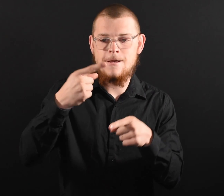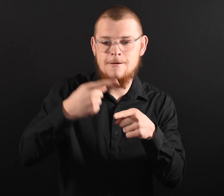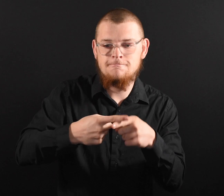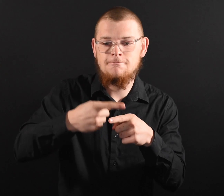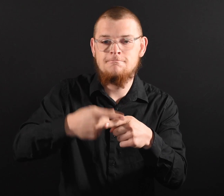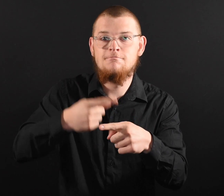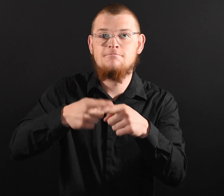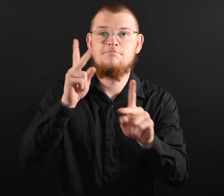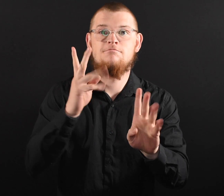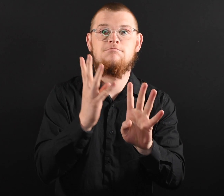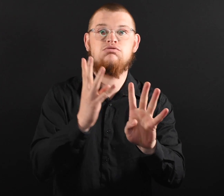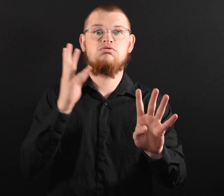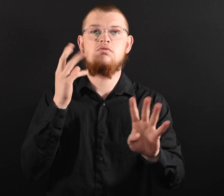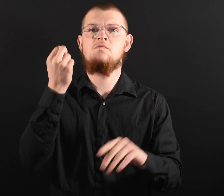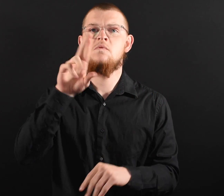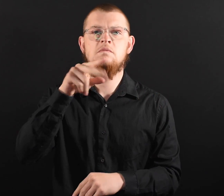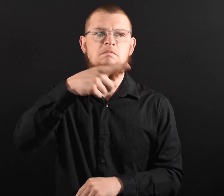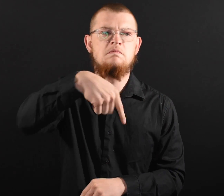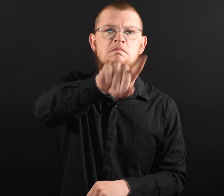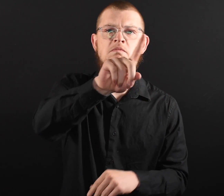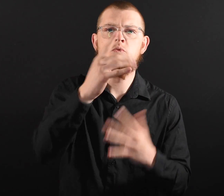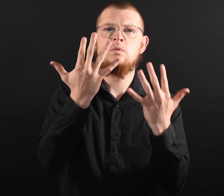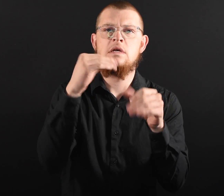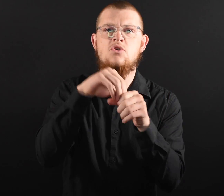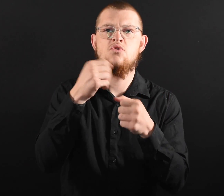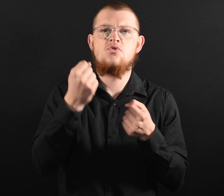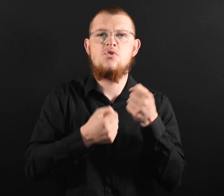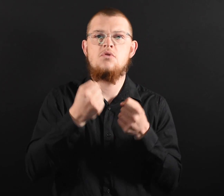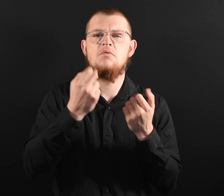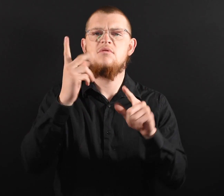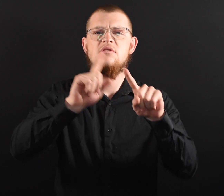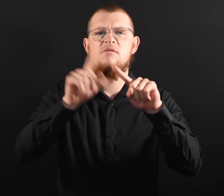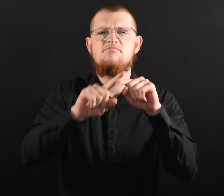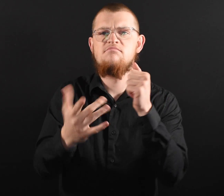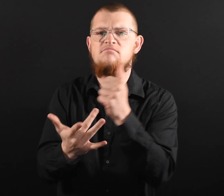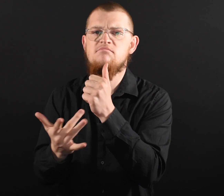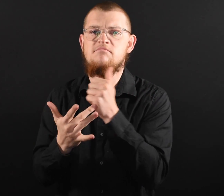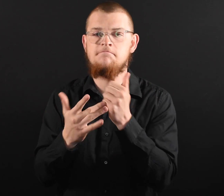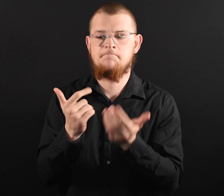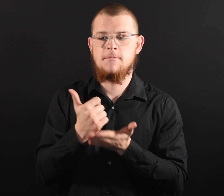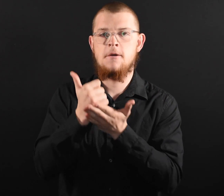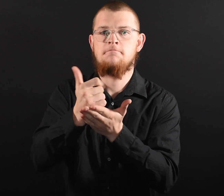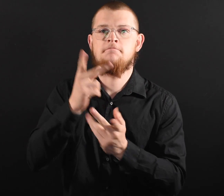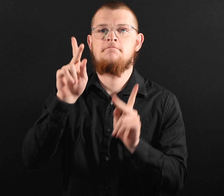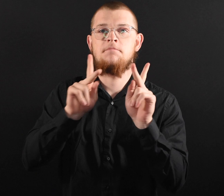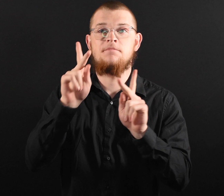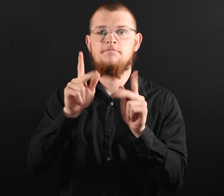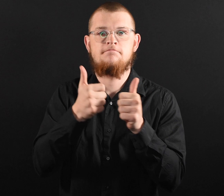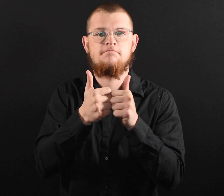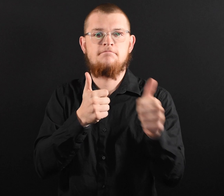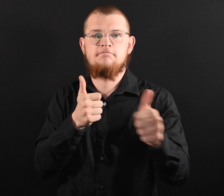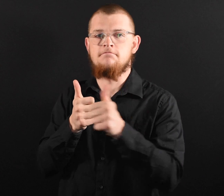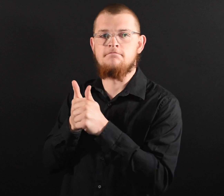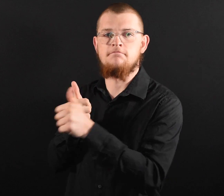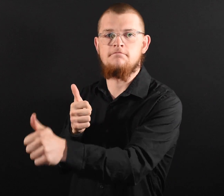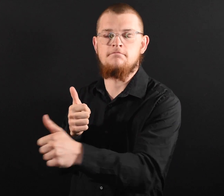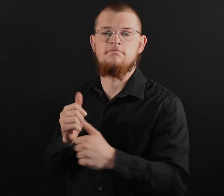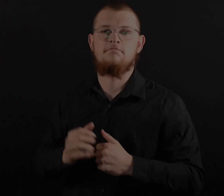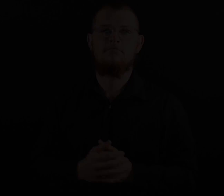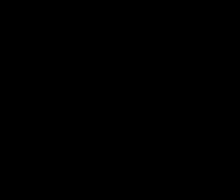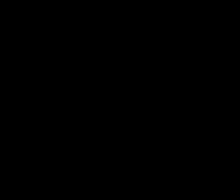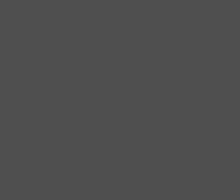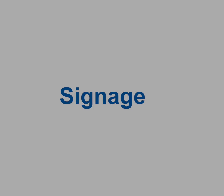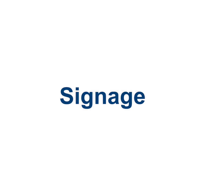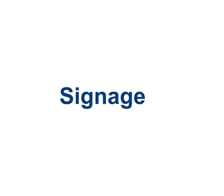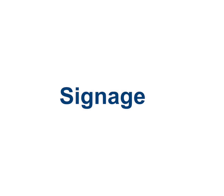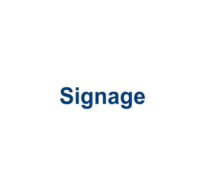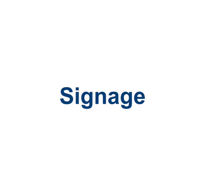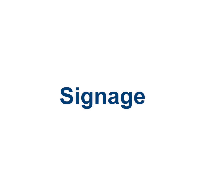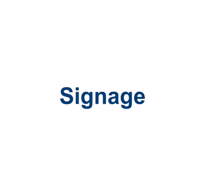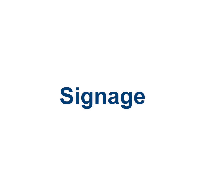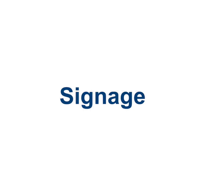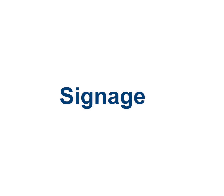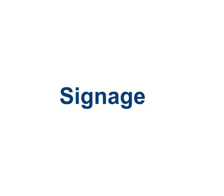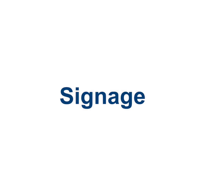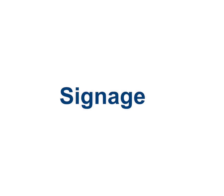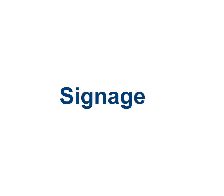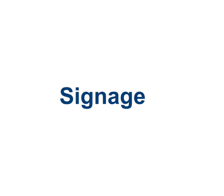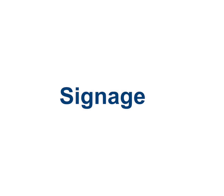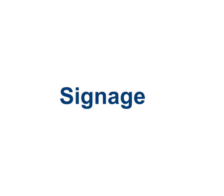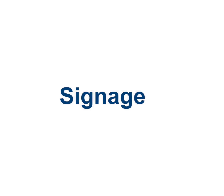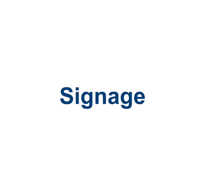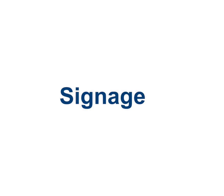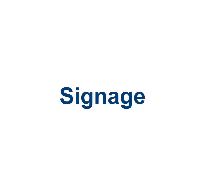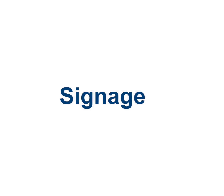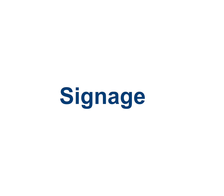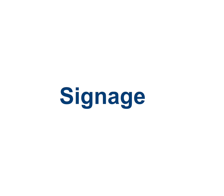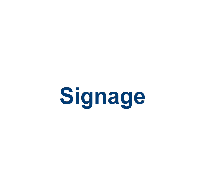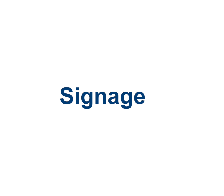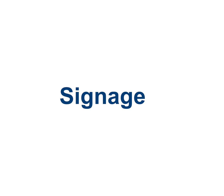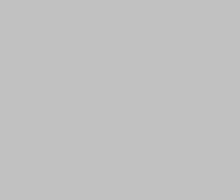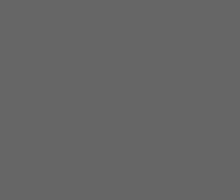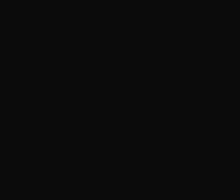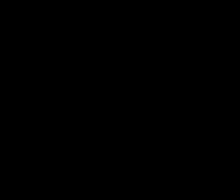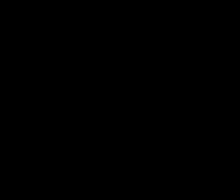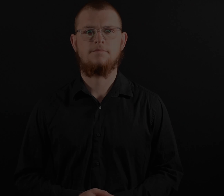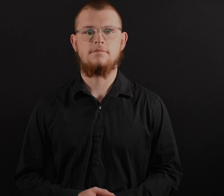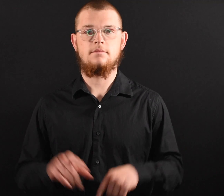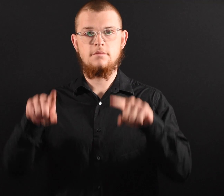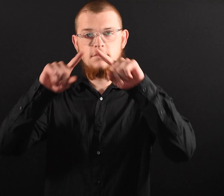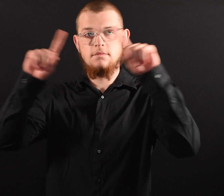markings, outdoor distancing, waiting in cars, or other techniques to maintain adequate separation.